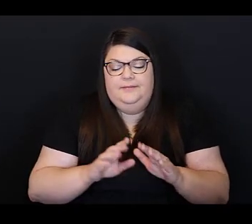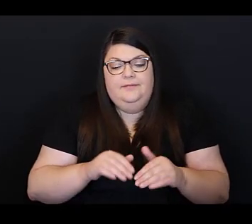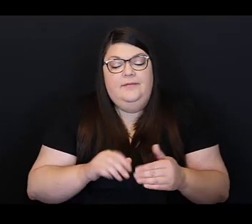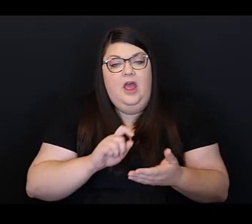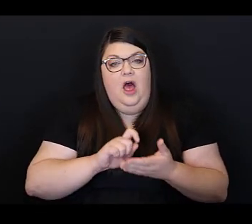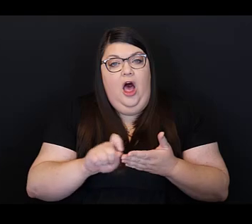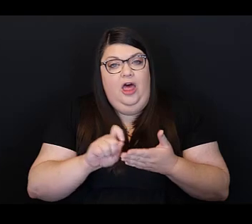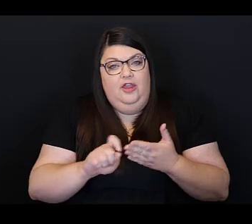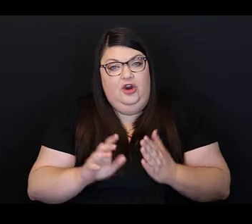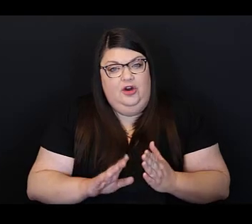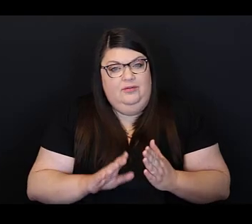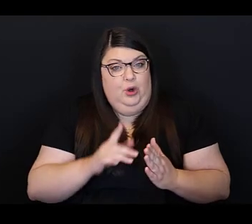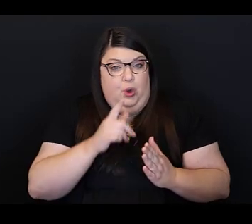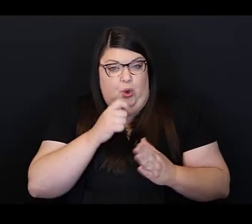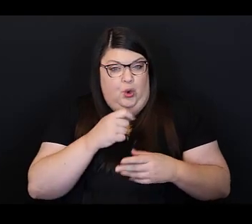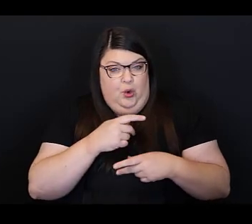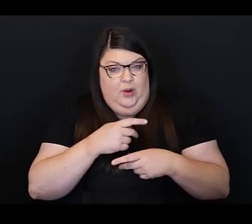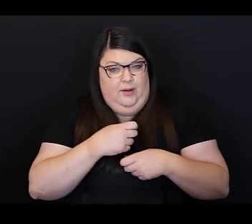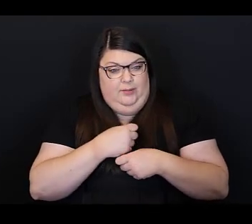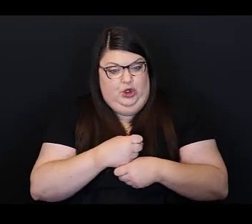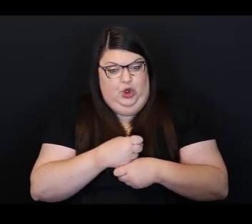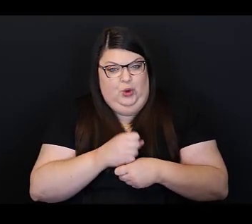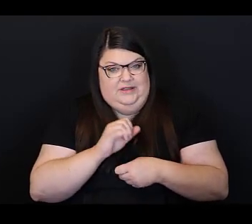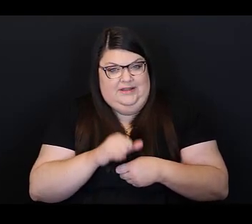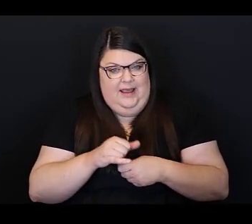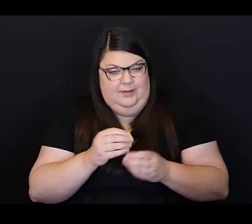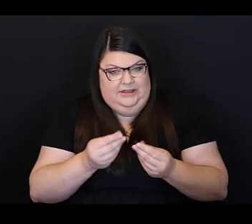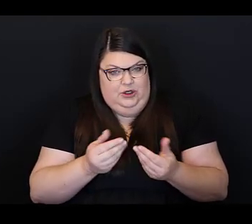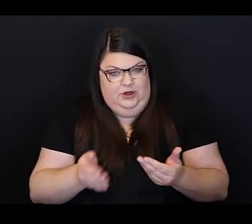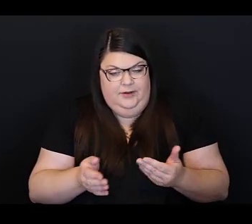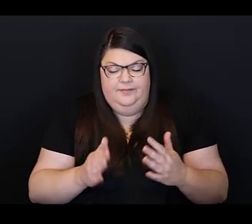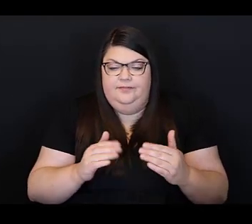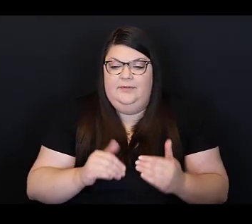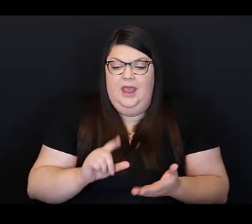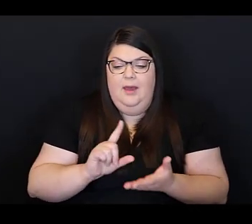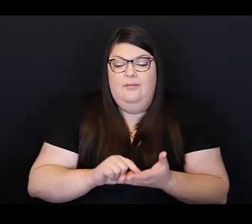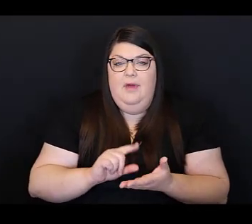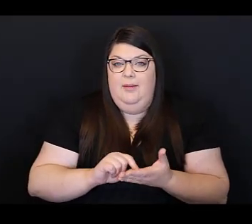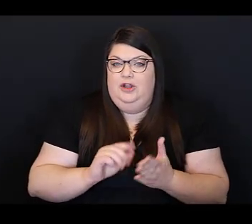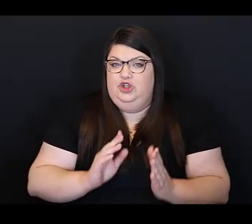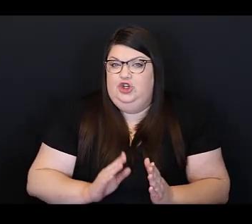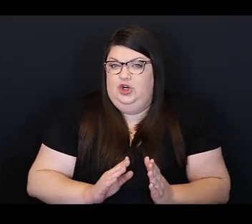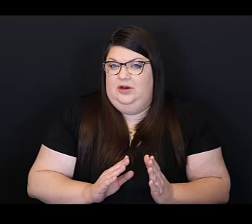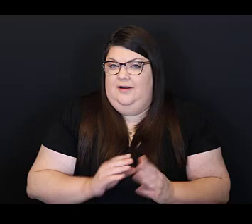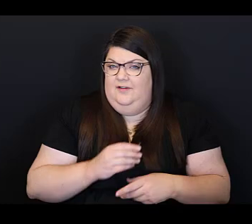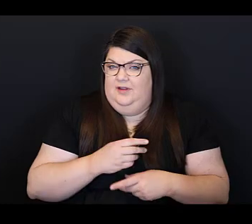material—i.e. the person who produced the material, the publisher of the material—i.e.